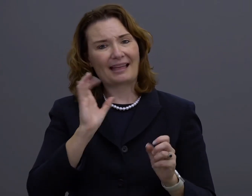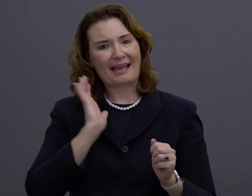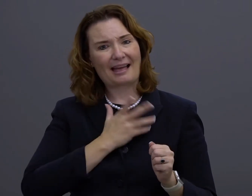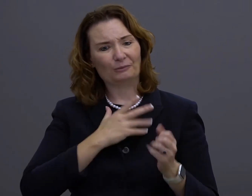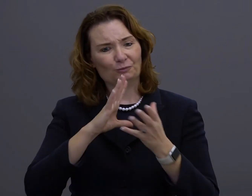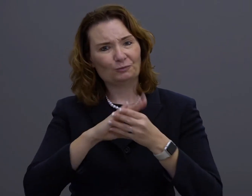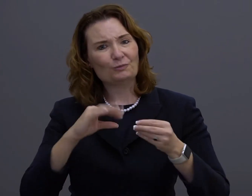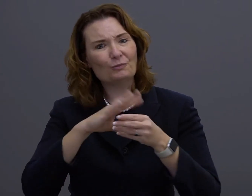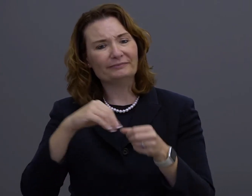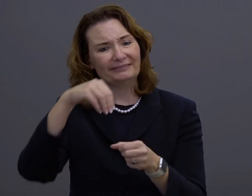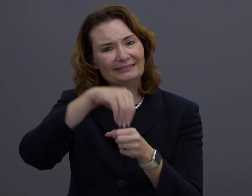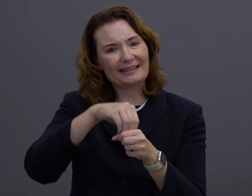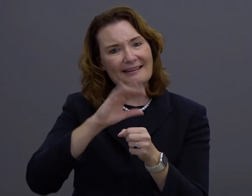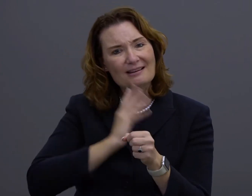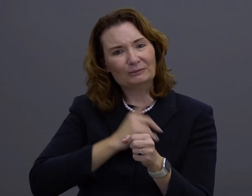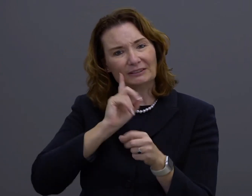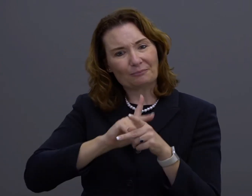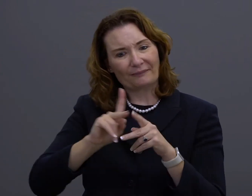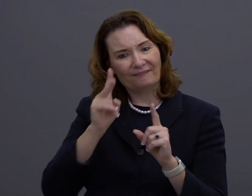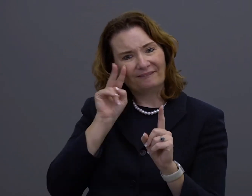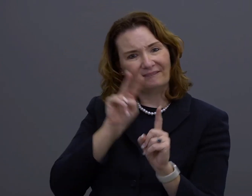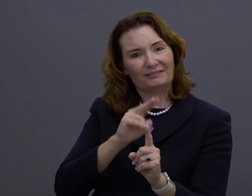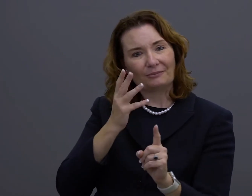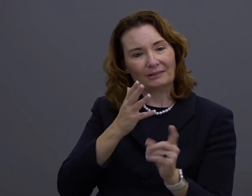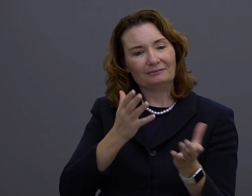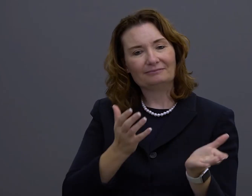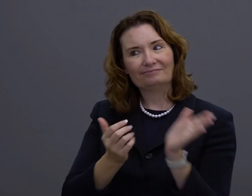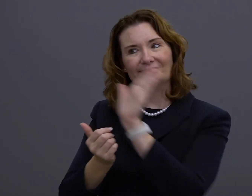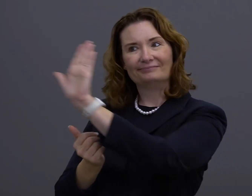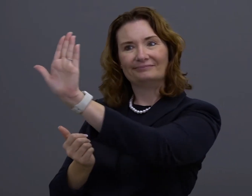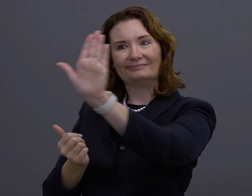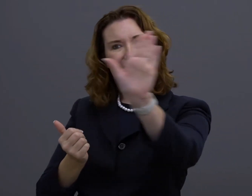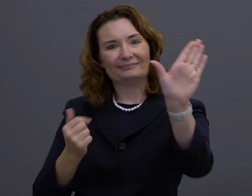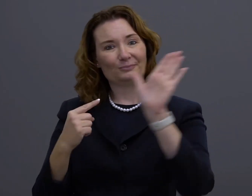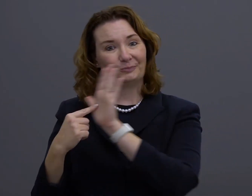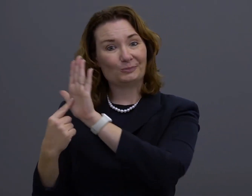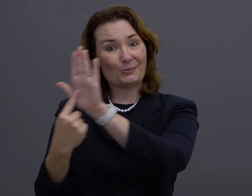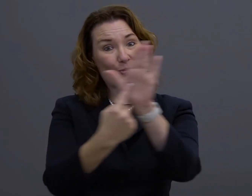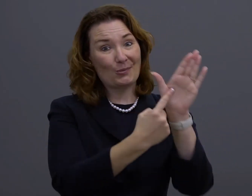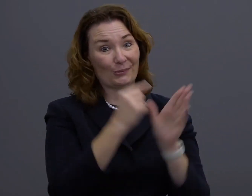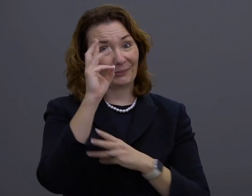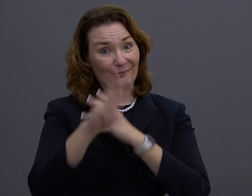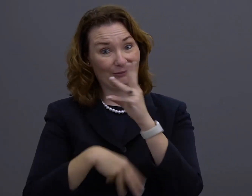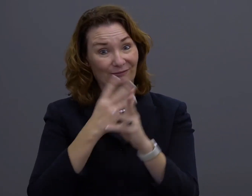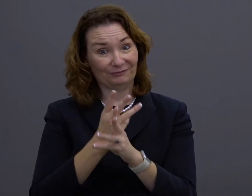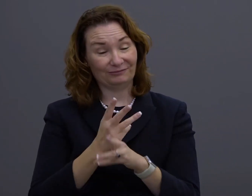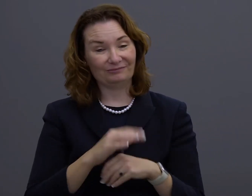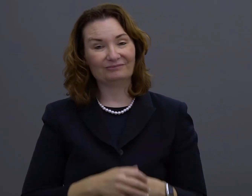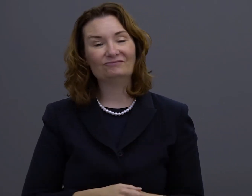because the stories Deaf professionals had to share need to be shared with the world.